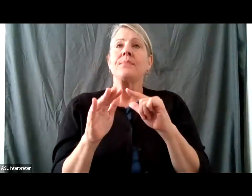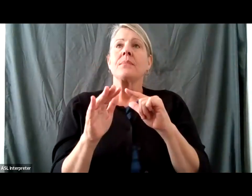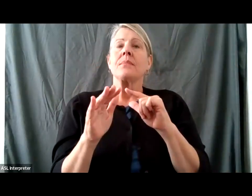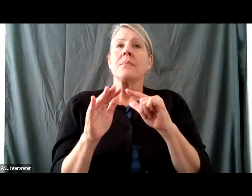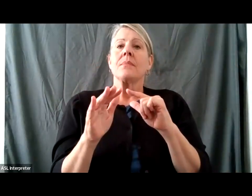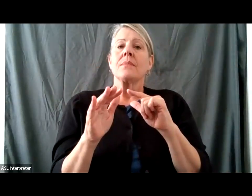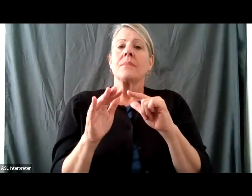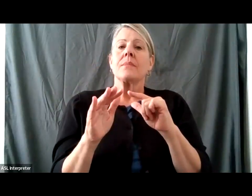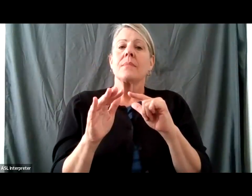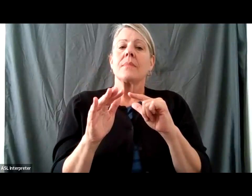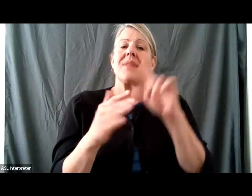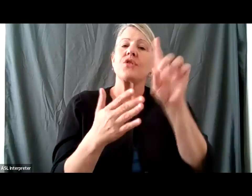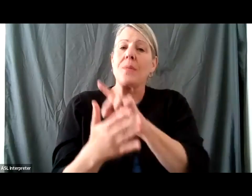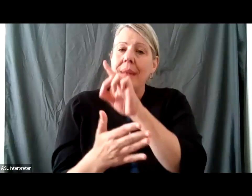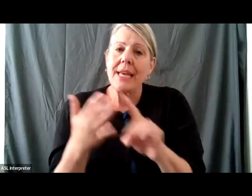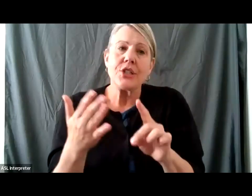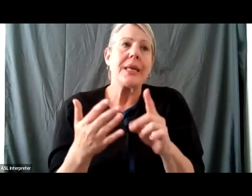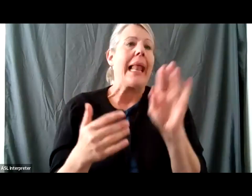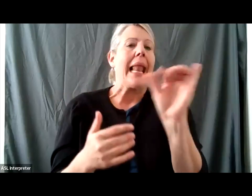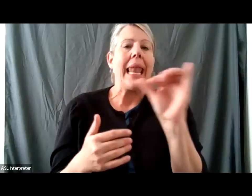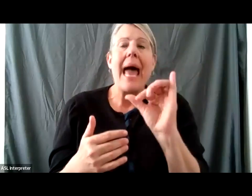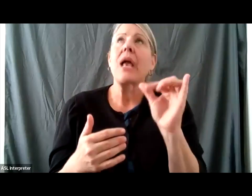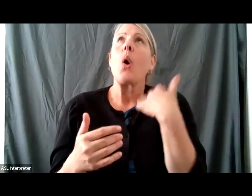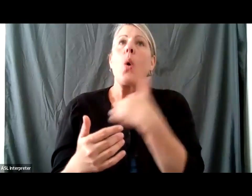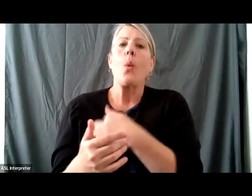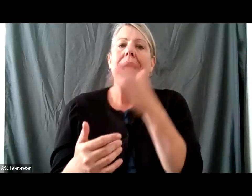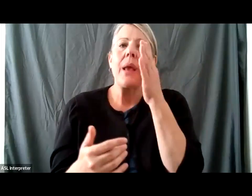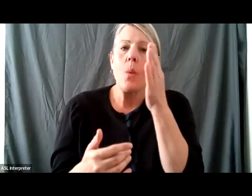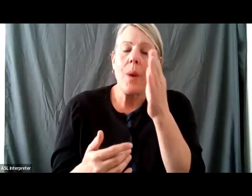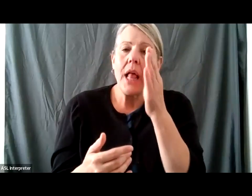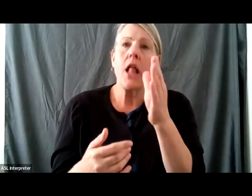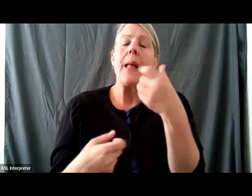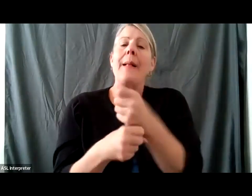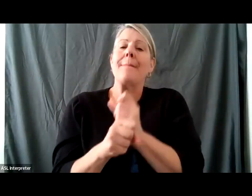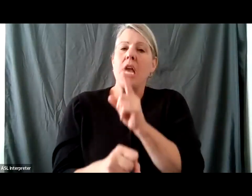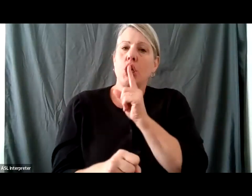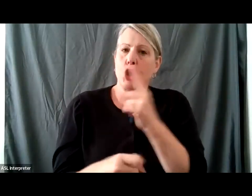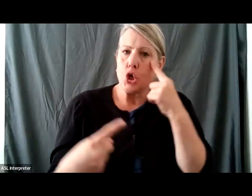include establishing policies that limit or condition the access of persons with disabilities